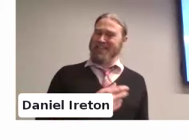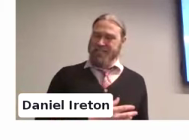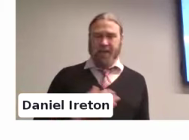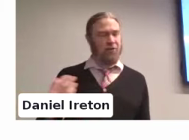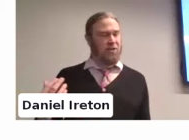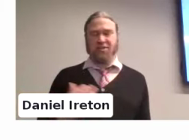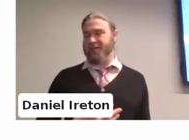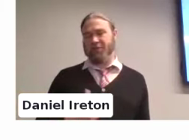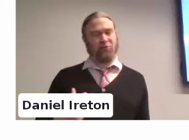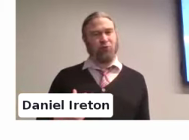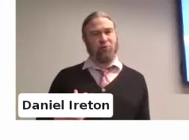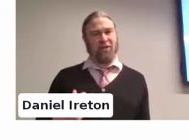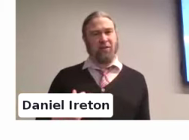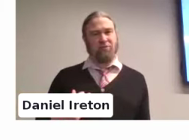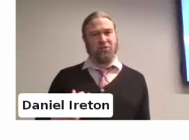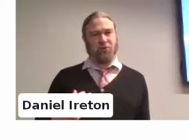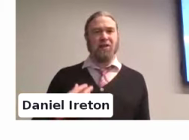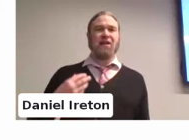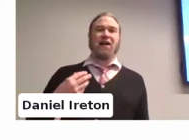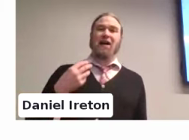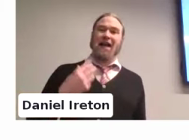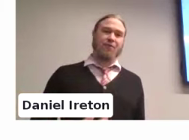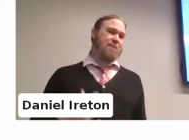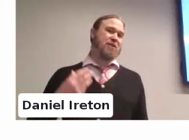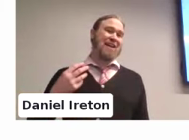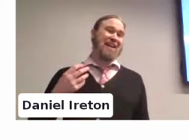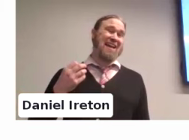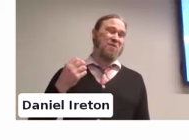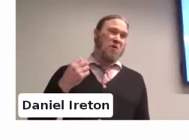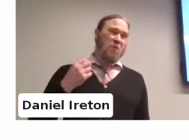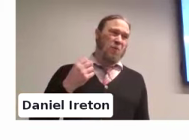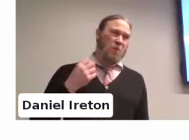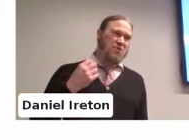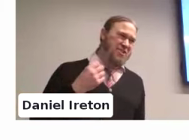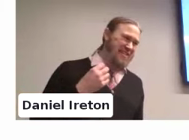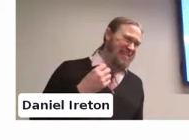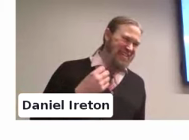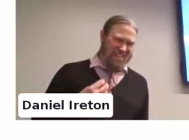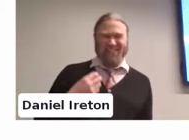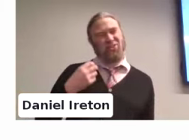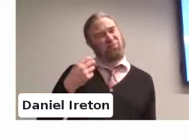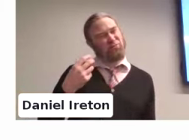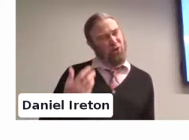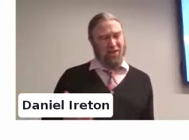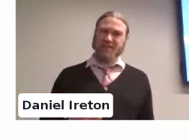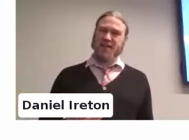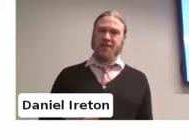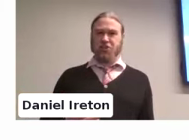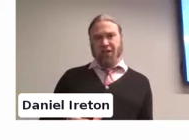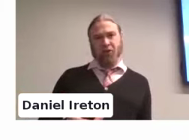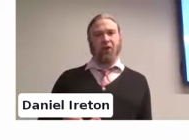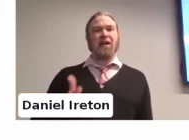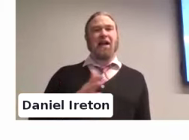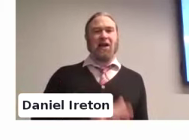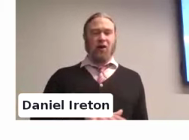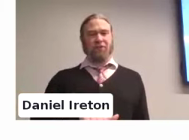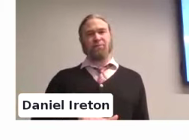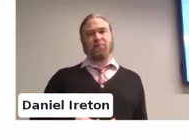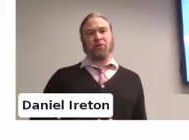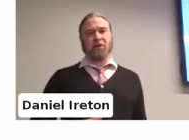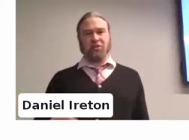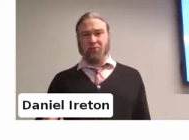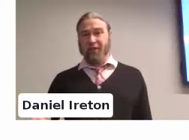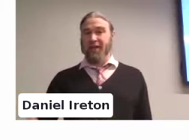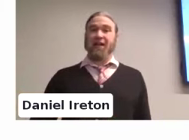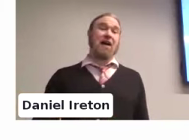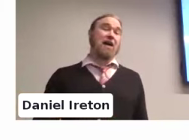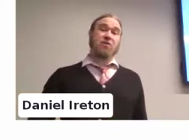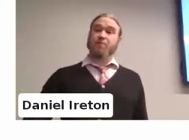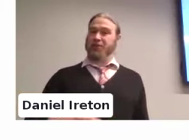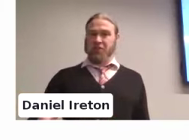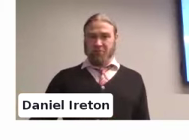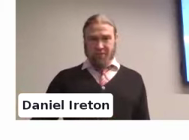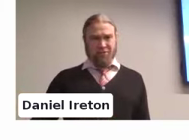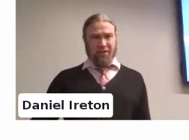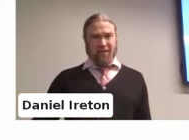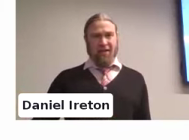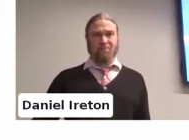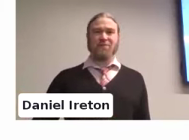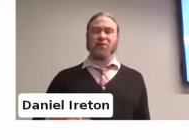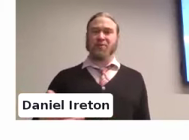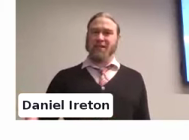It's great way, I mean, your play testers are going to learn to think a lot about accessibility.